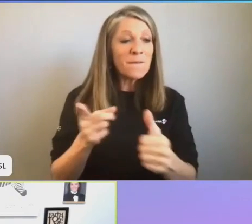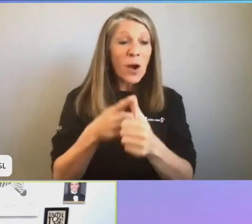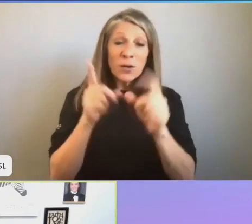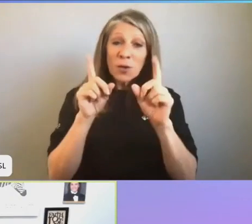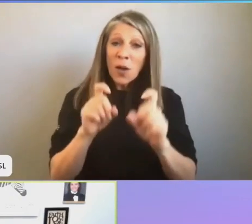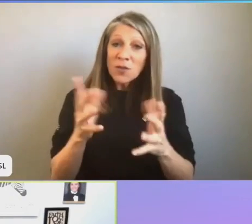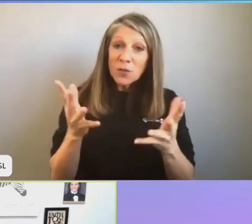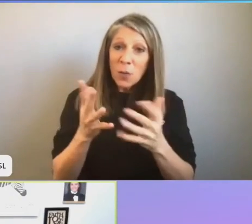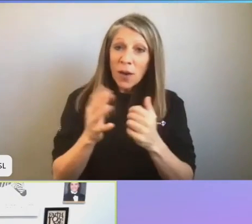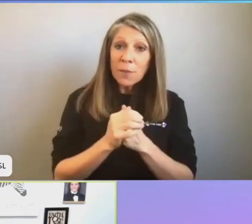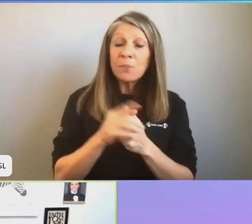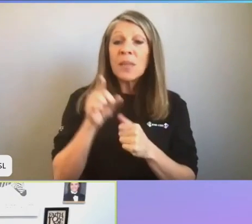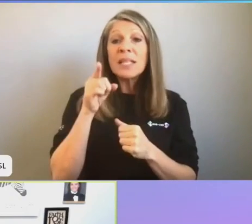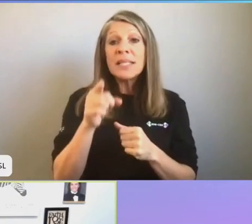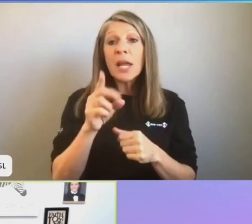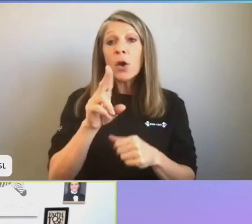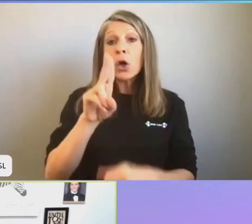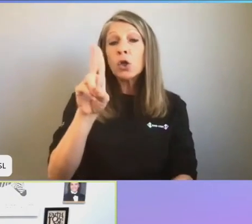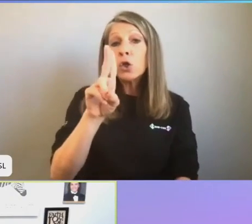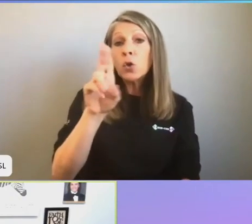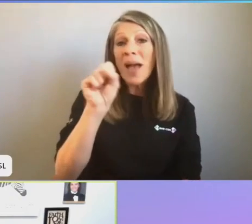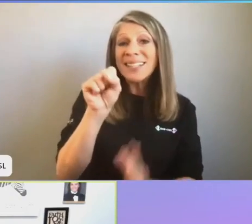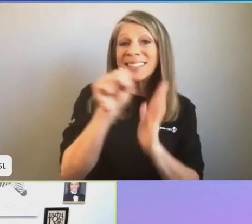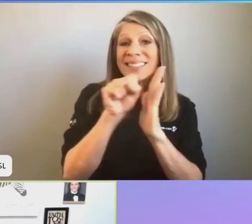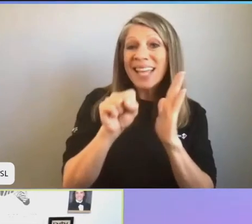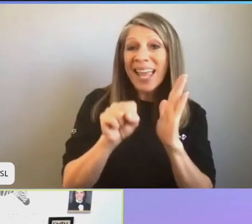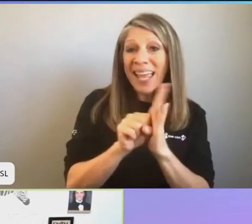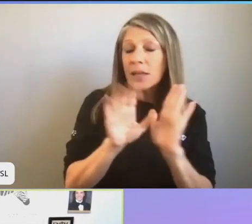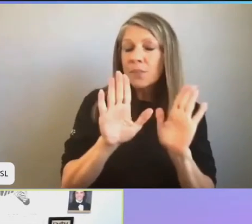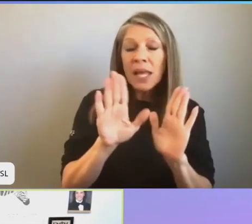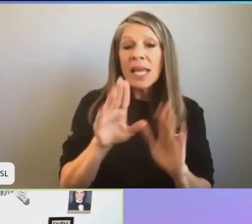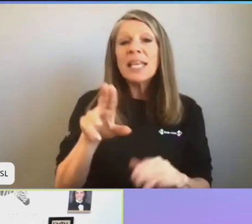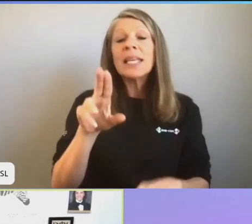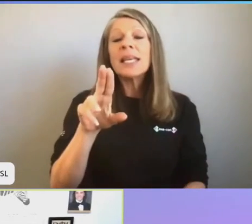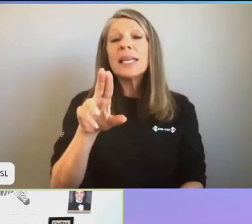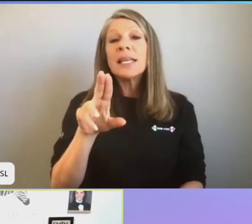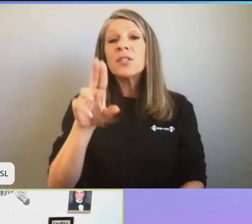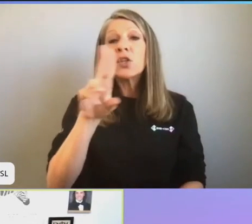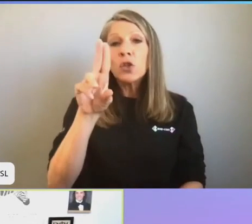are able to access those. Let me start with our first